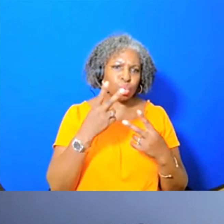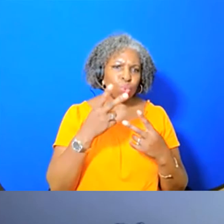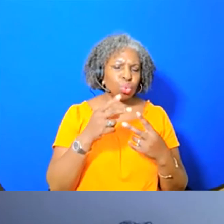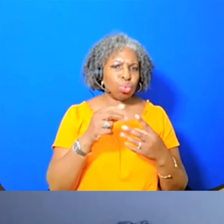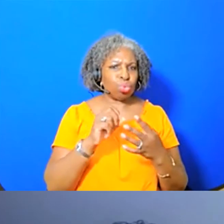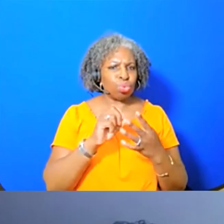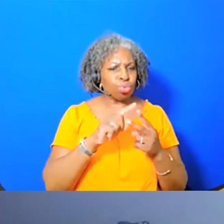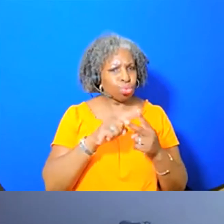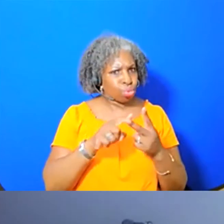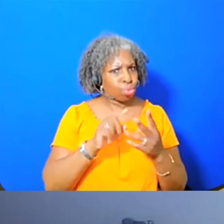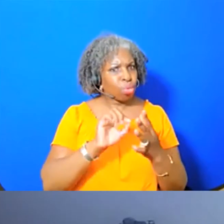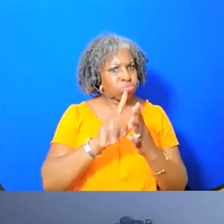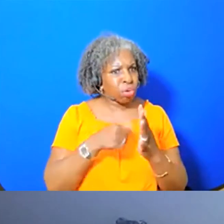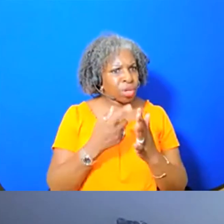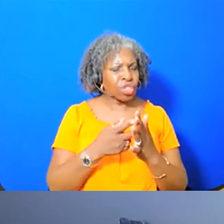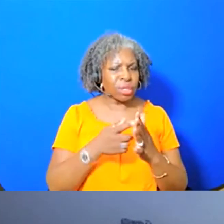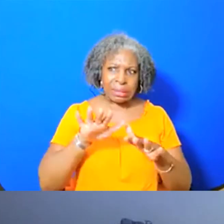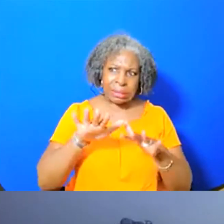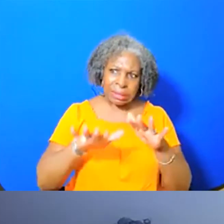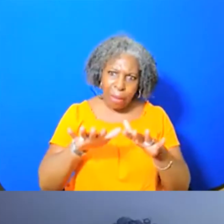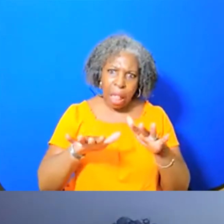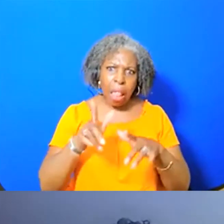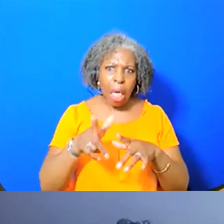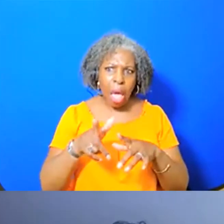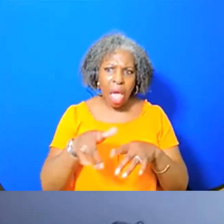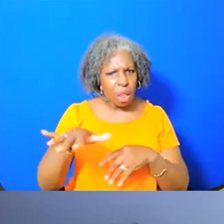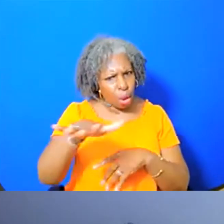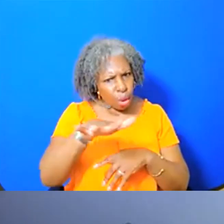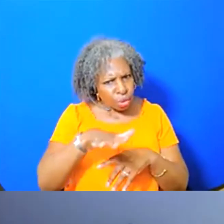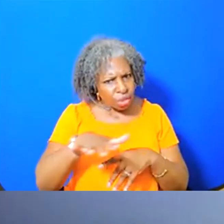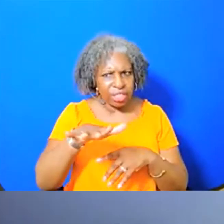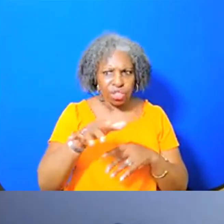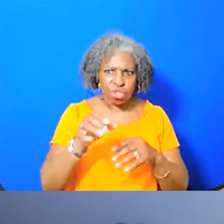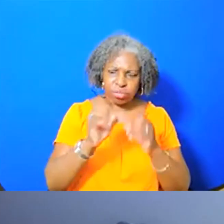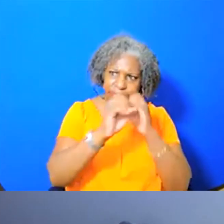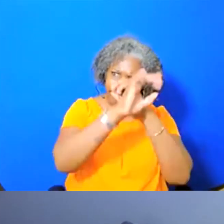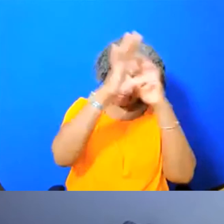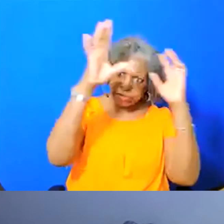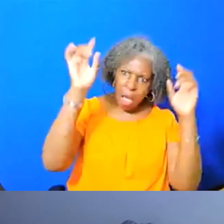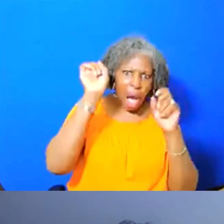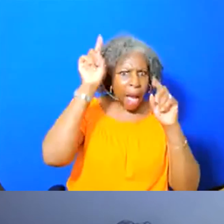similar in terms of location, in terms of idea. And so, I kind of wanted to ask you both about